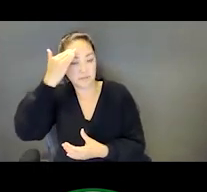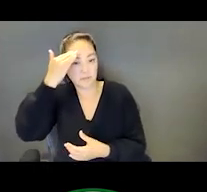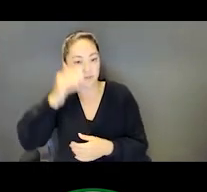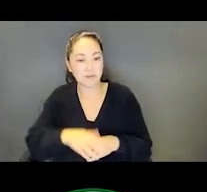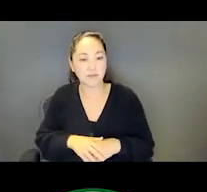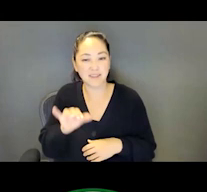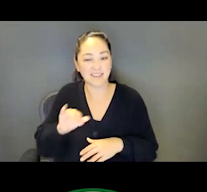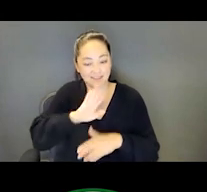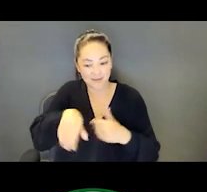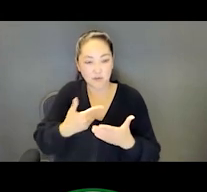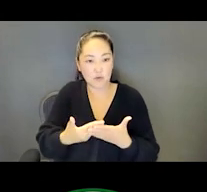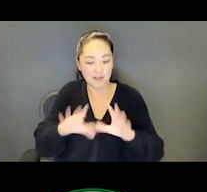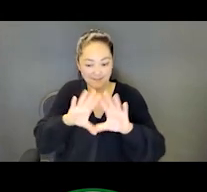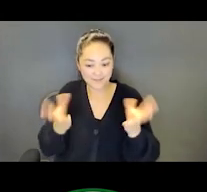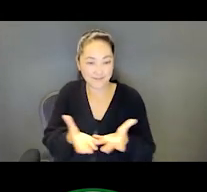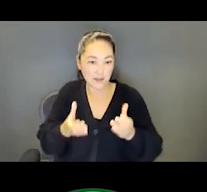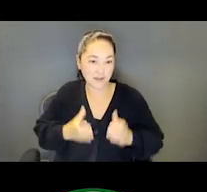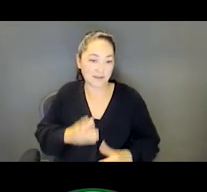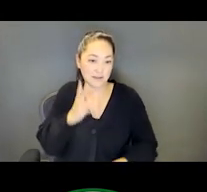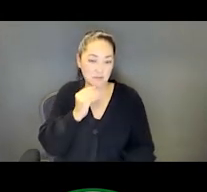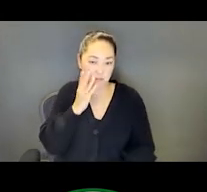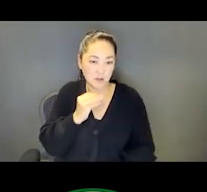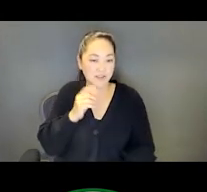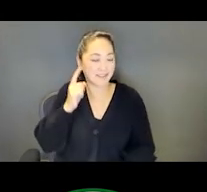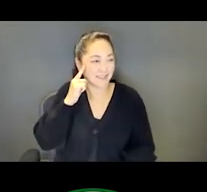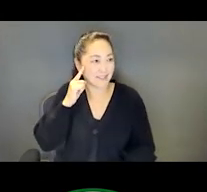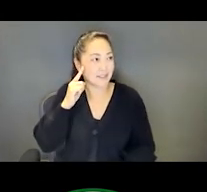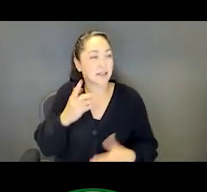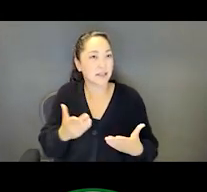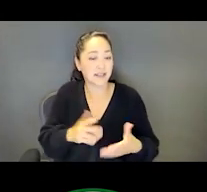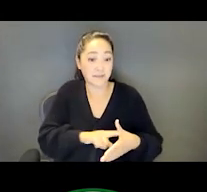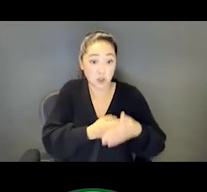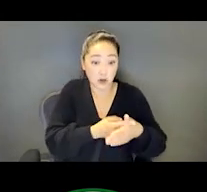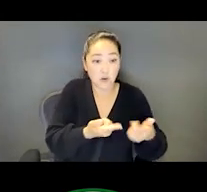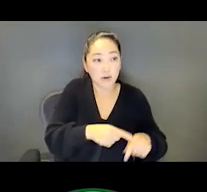all the way to when you get back home.